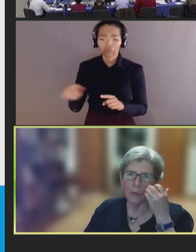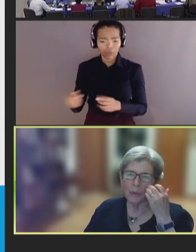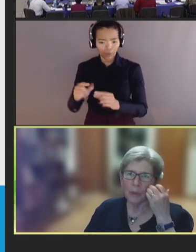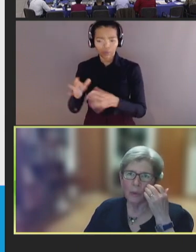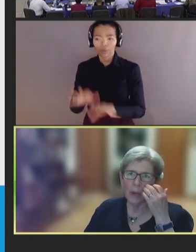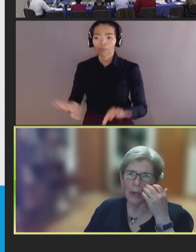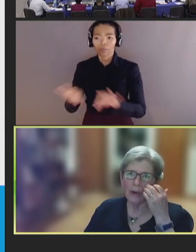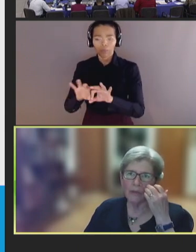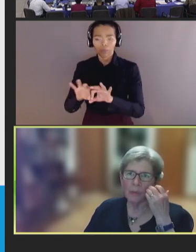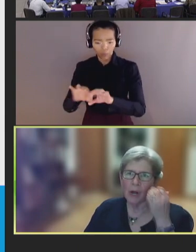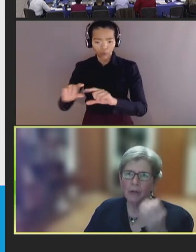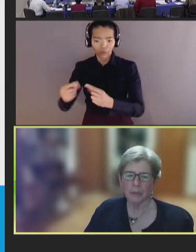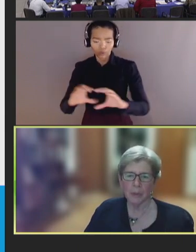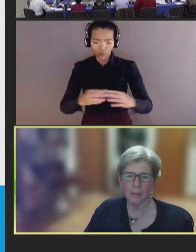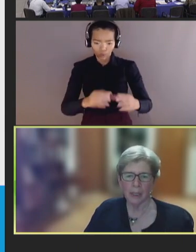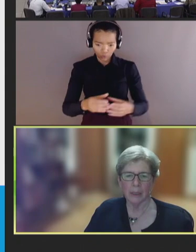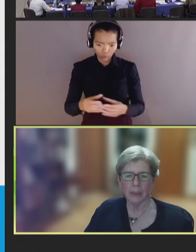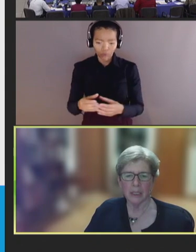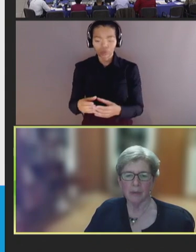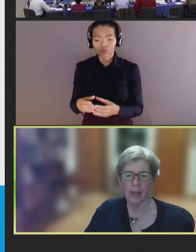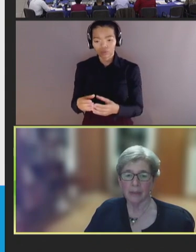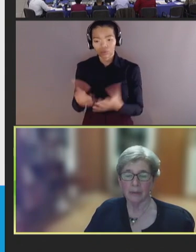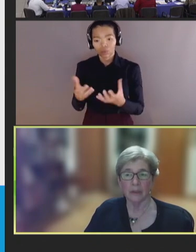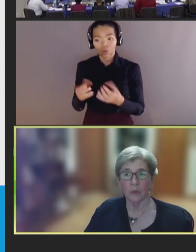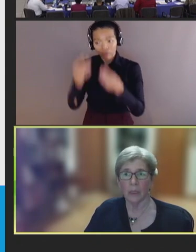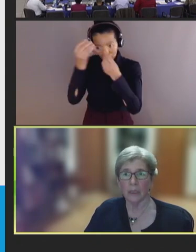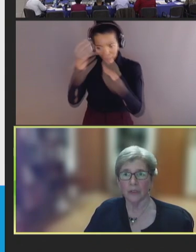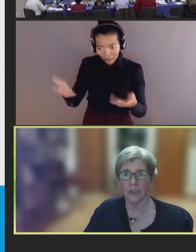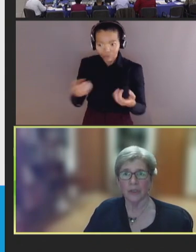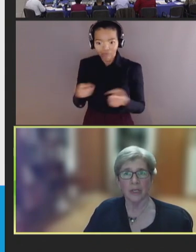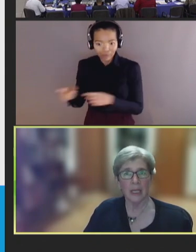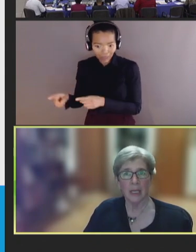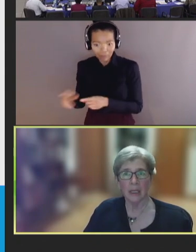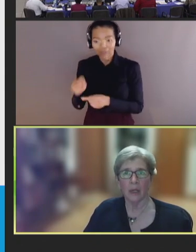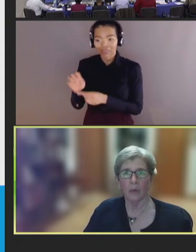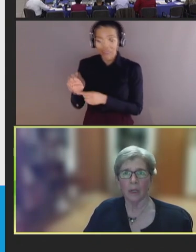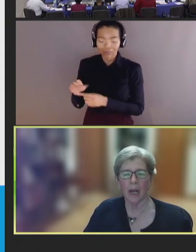would be aware of the progress being made in TB vaccines, as well as just the need and what kinds